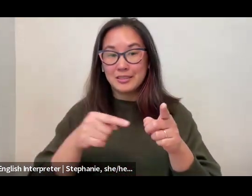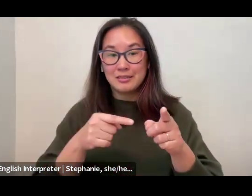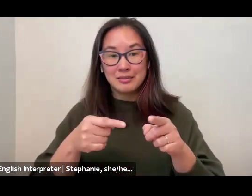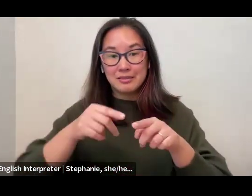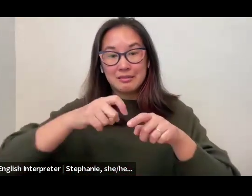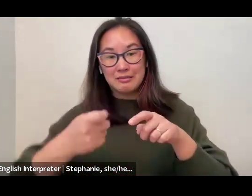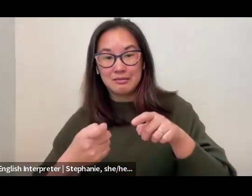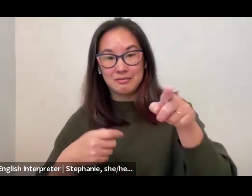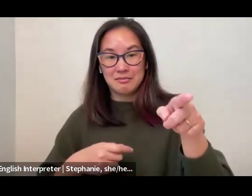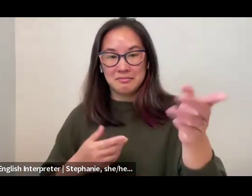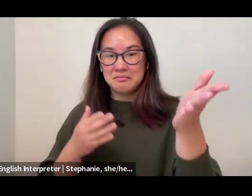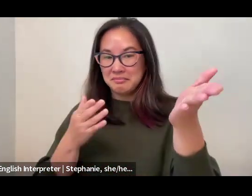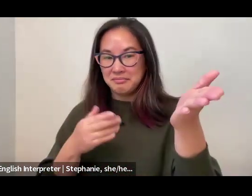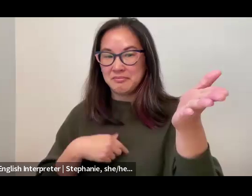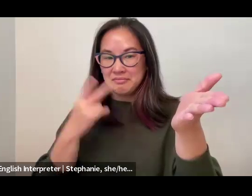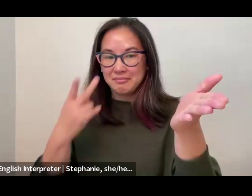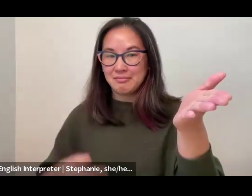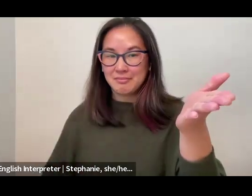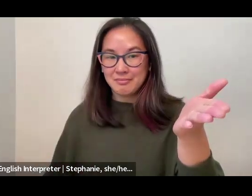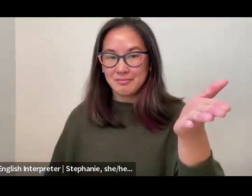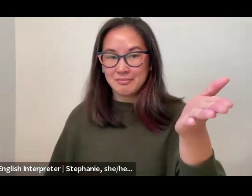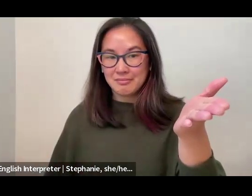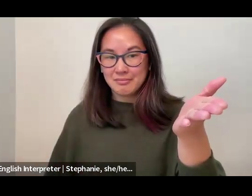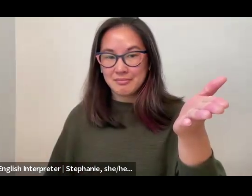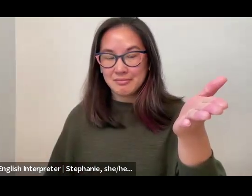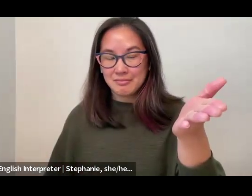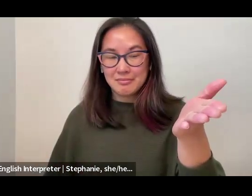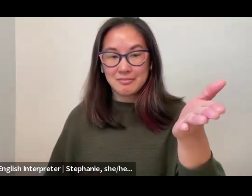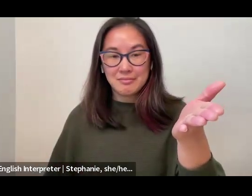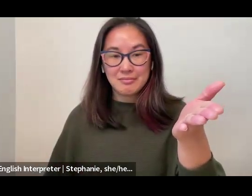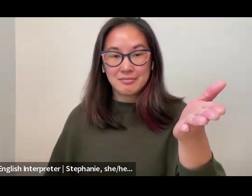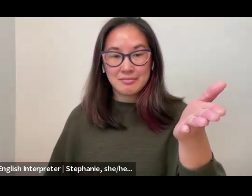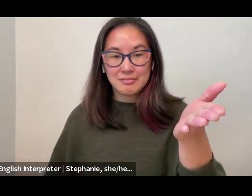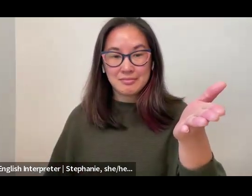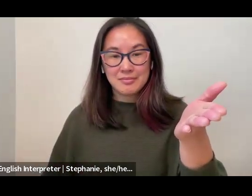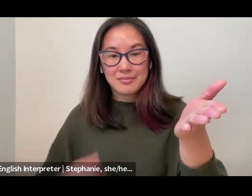That could be good enough. Or if you have a block or a stepstool or something,